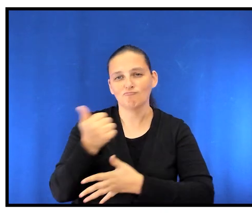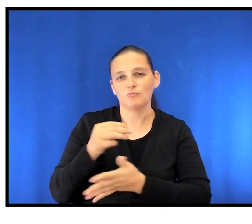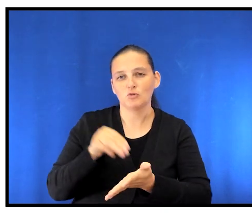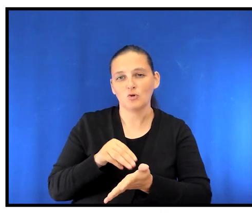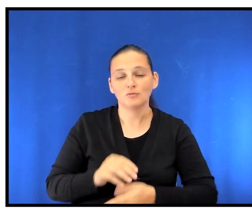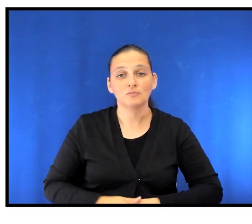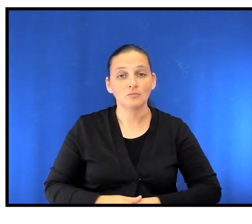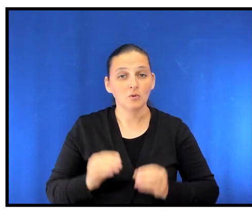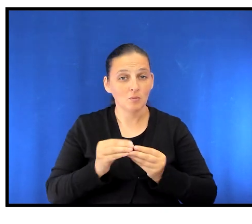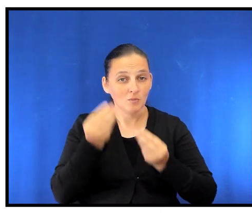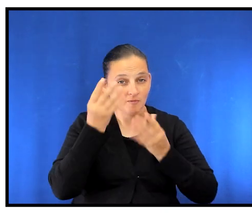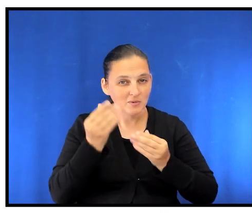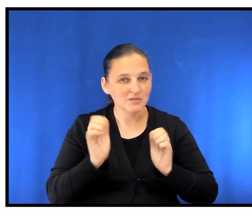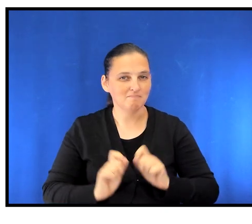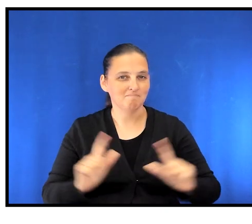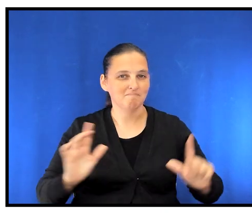For more information, you can visit our website.